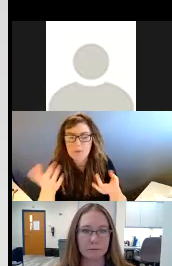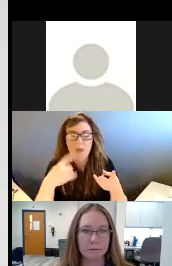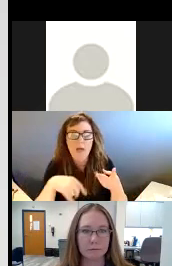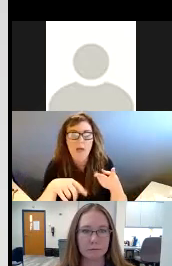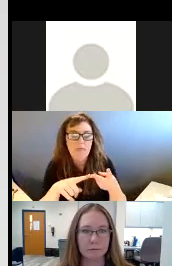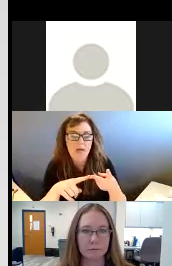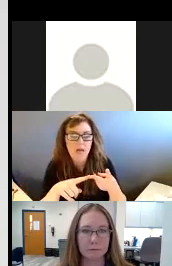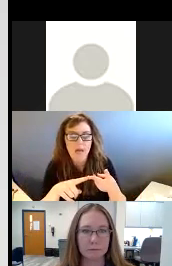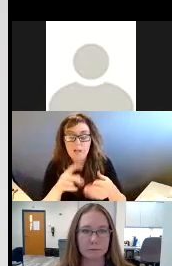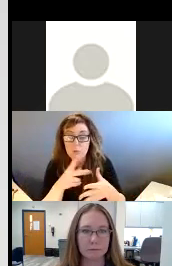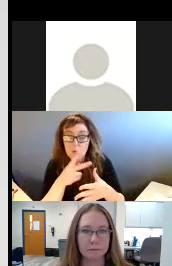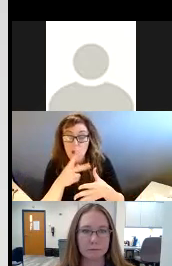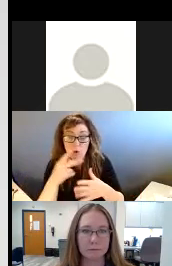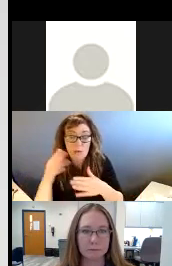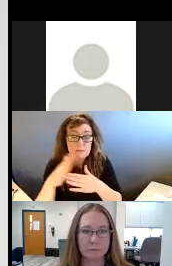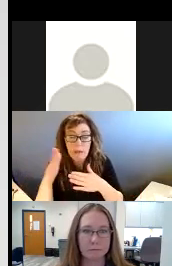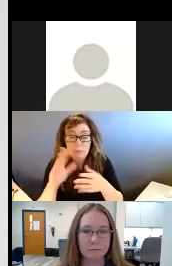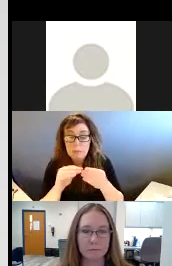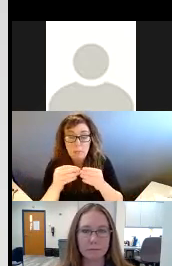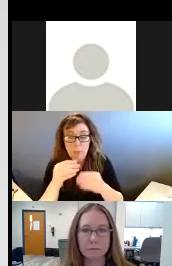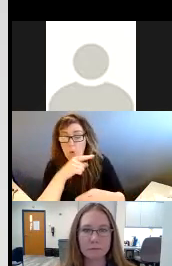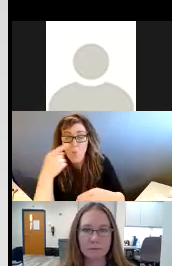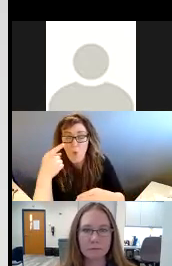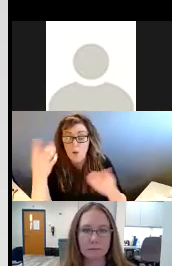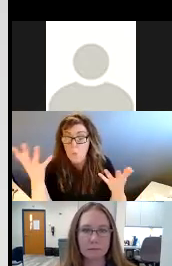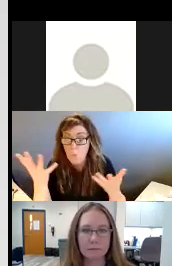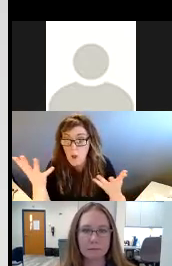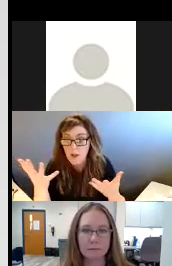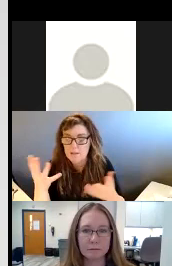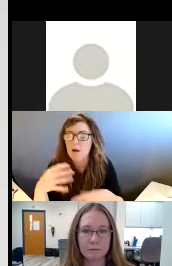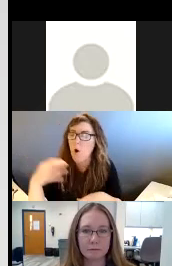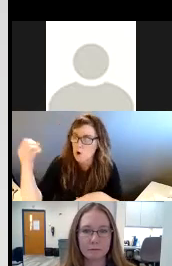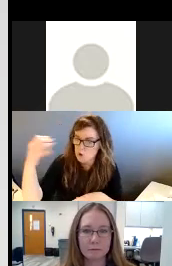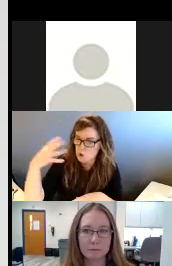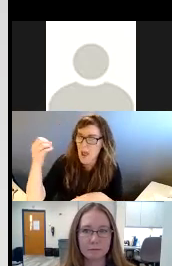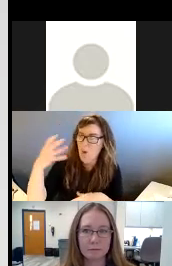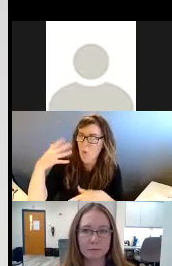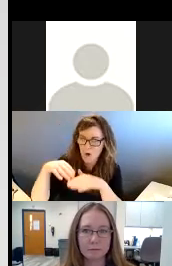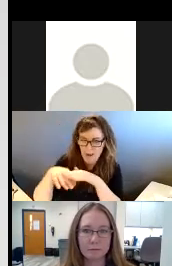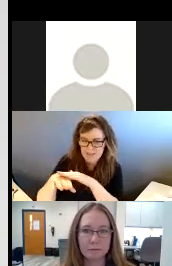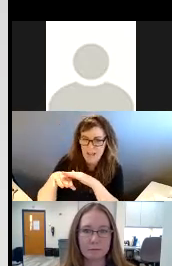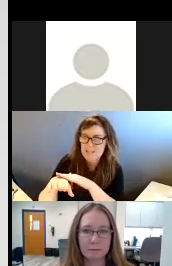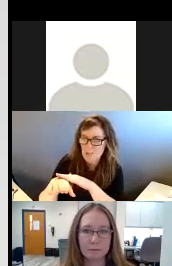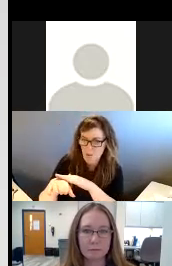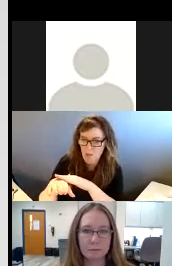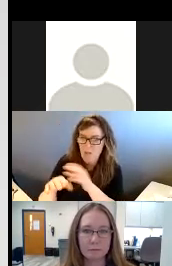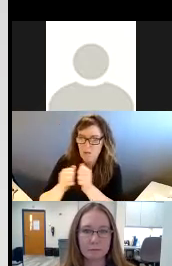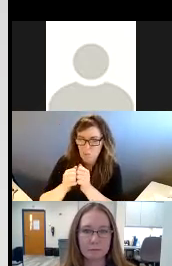WHEN YOU WERE RENOVATING THE BATHROOM? FIRST, THEY WANTED TO MAKE SURE THE SHOWER WAS ACCESSIBLE VIA THE SHOWER CHAIR.